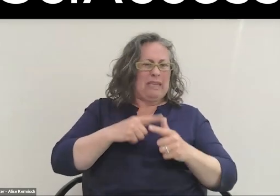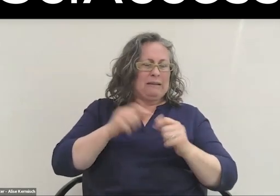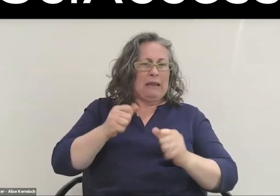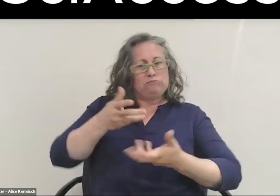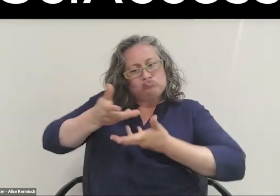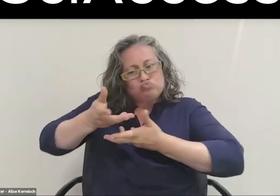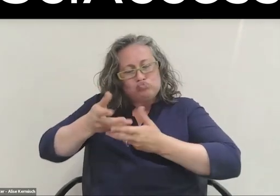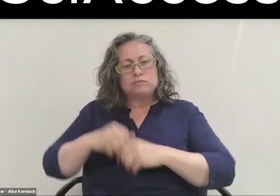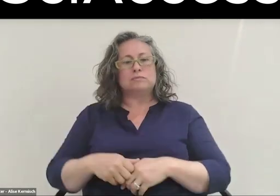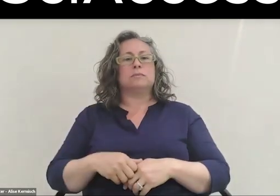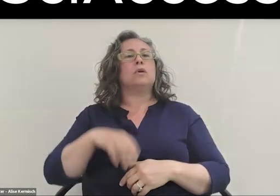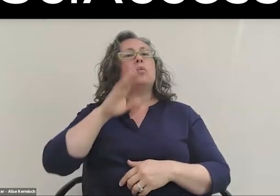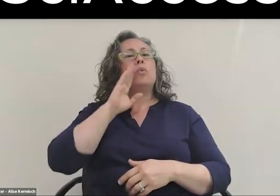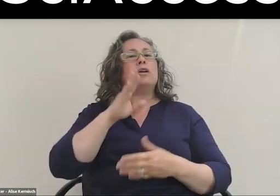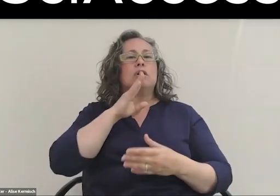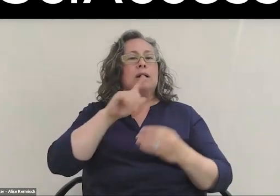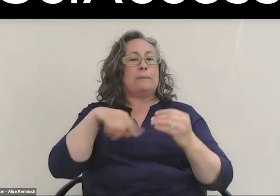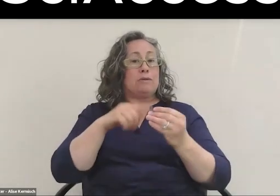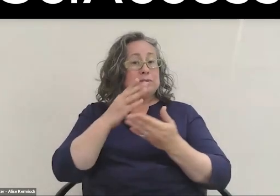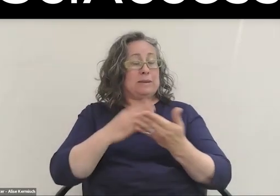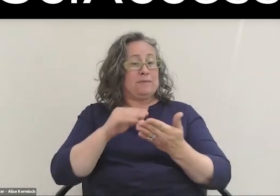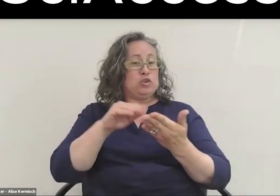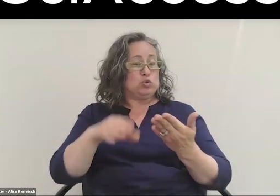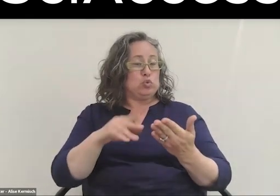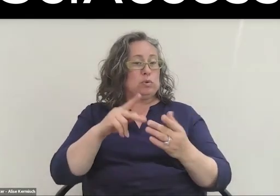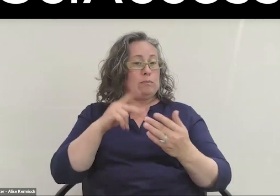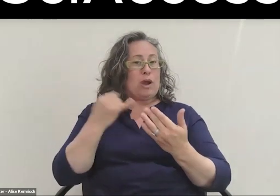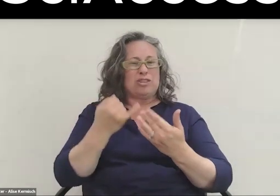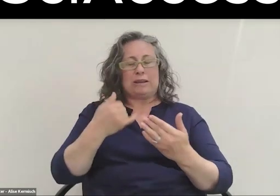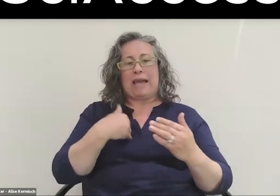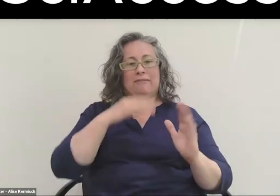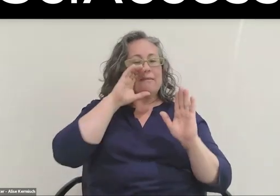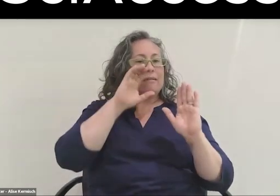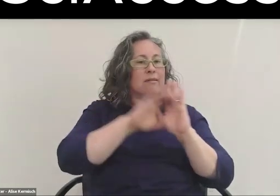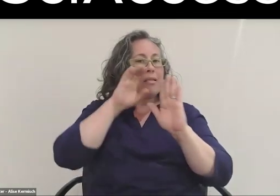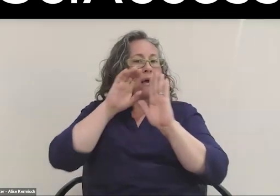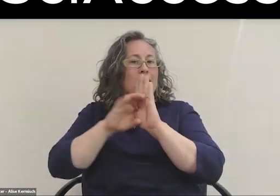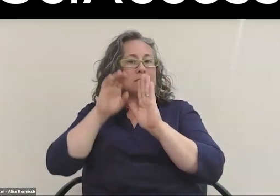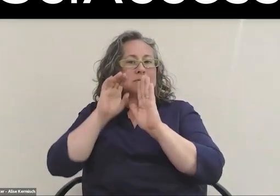I'm going to talk about some of the student projects. Here's a collage of pictures of past students.